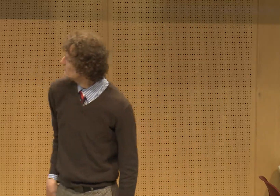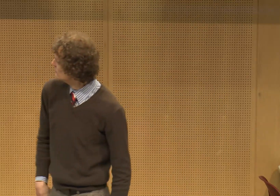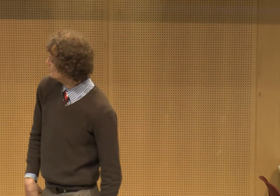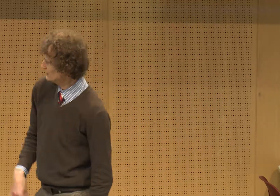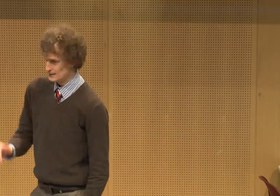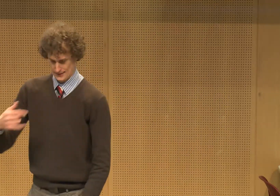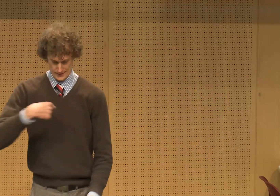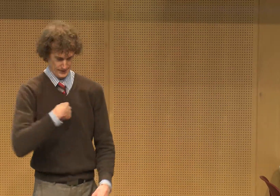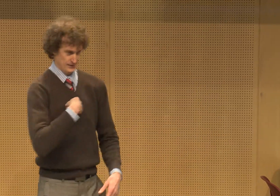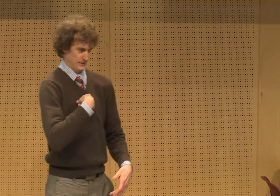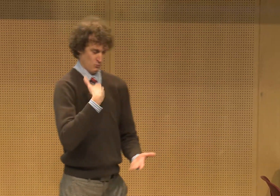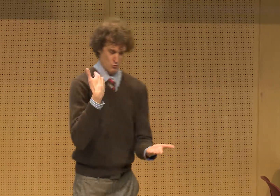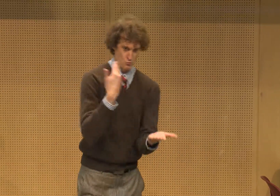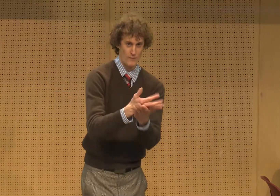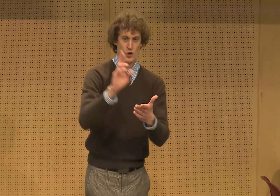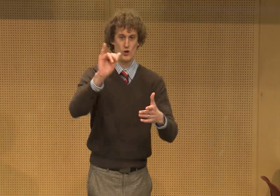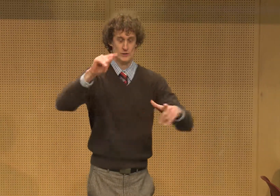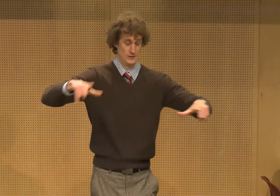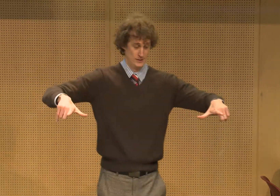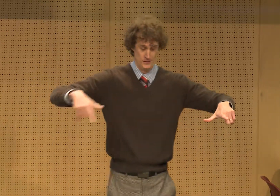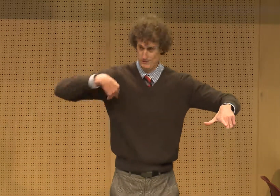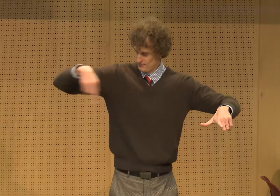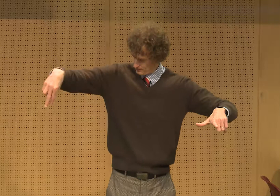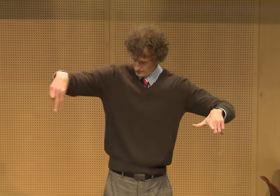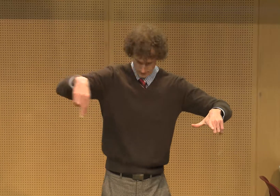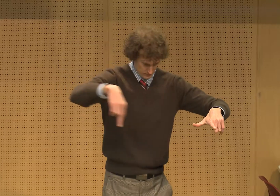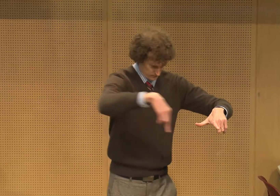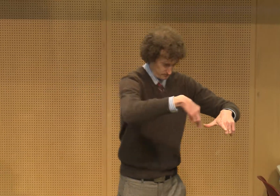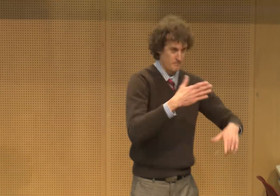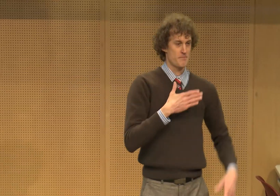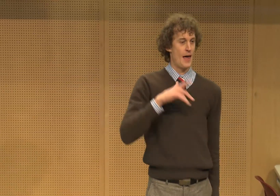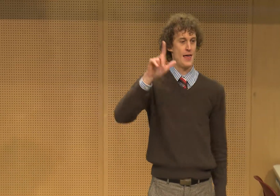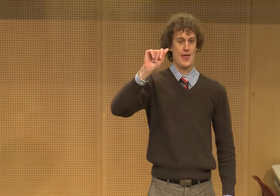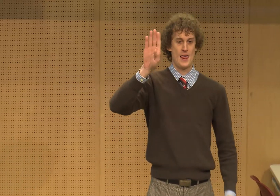and this is what I found out to be true about PhD studies.